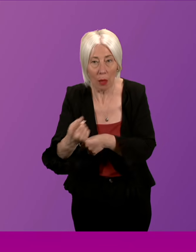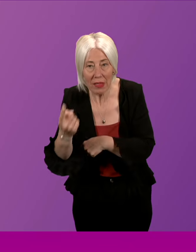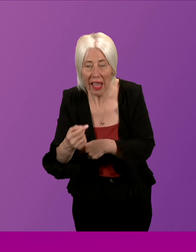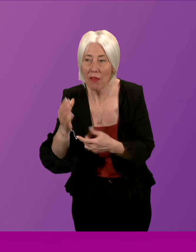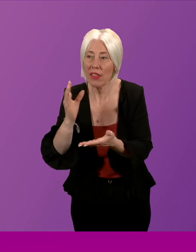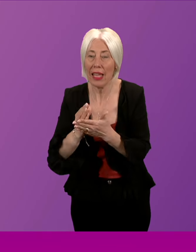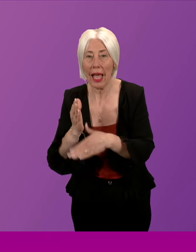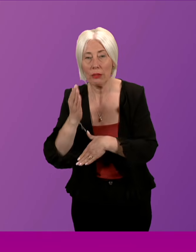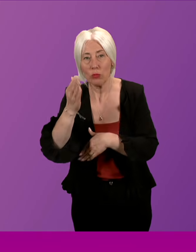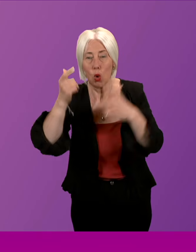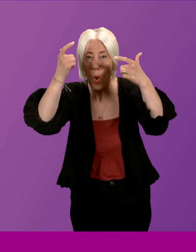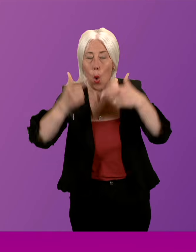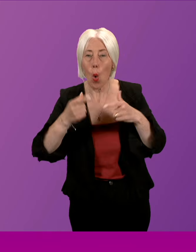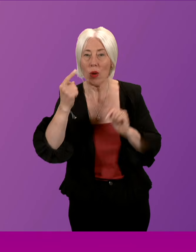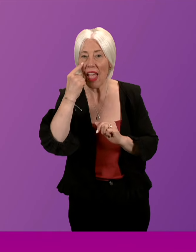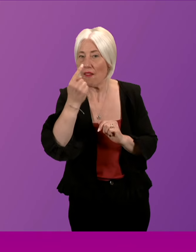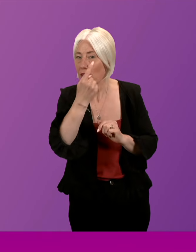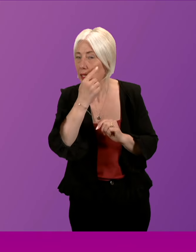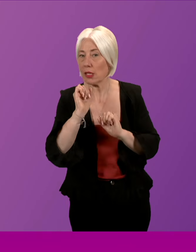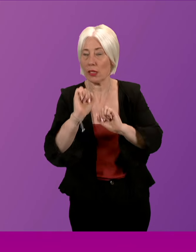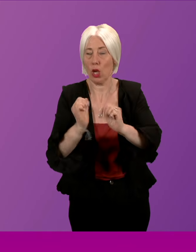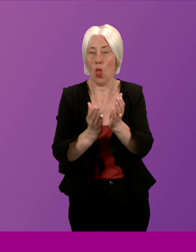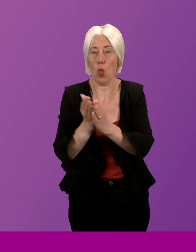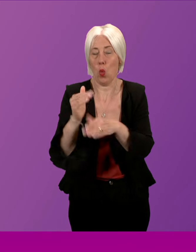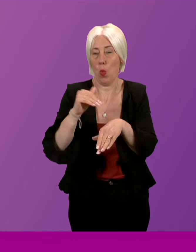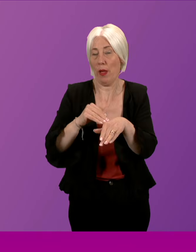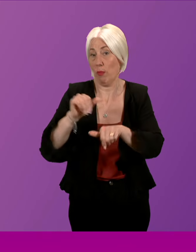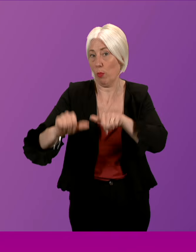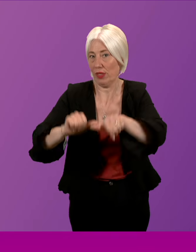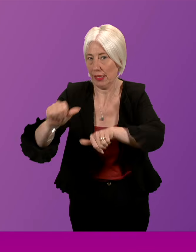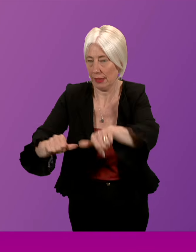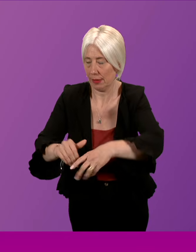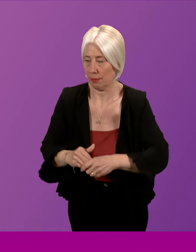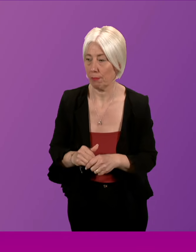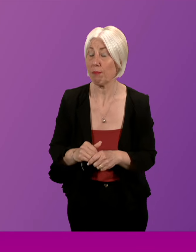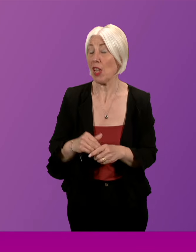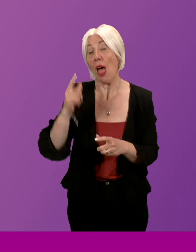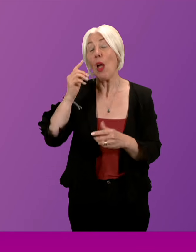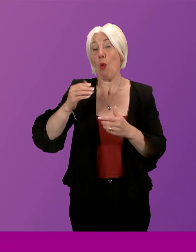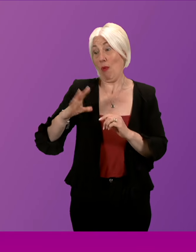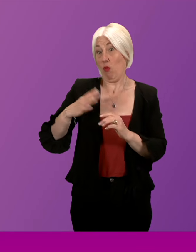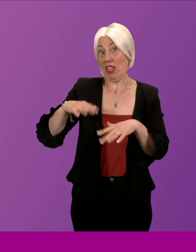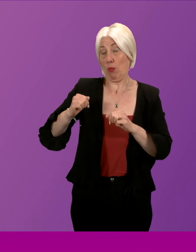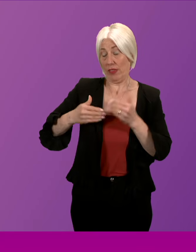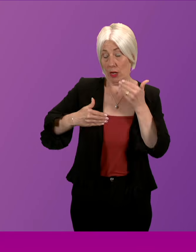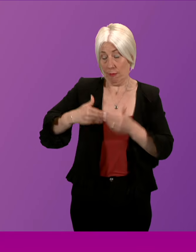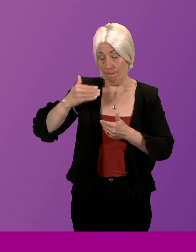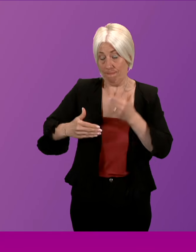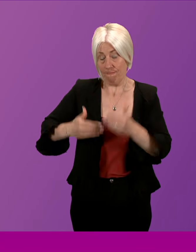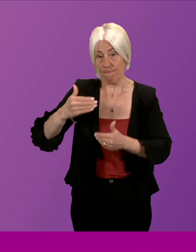evidence to courts in criminal proceedings. Steps have been taken to enhance the role